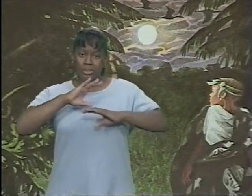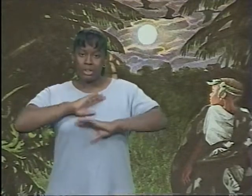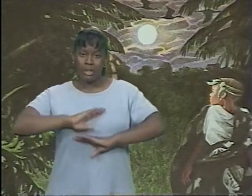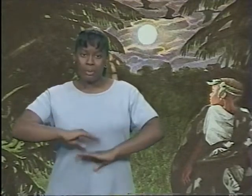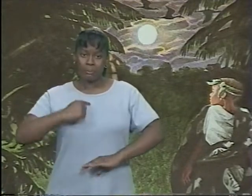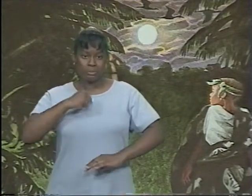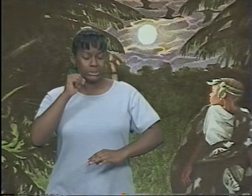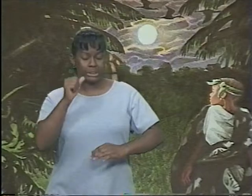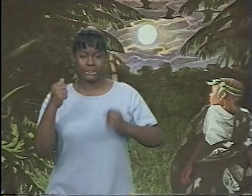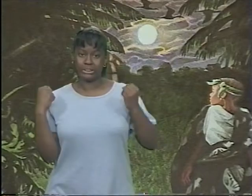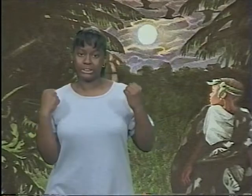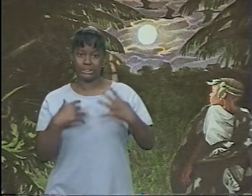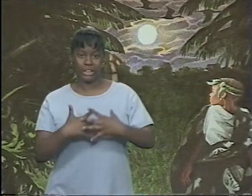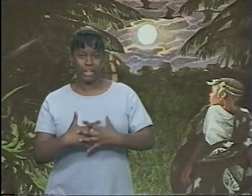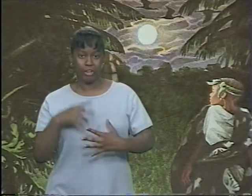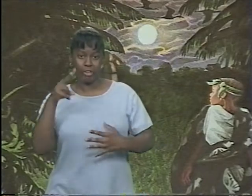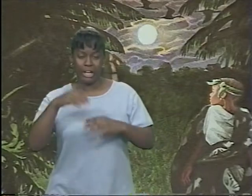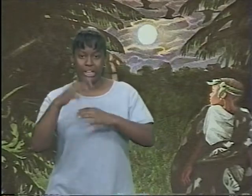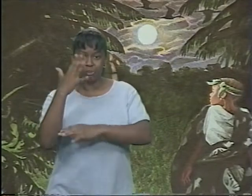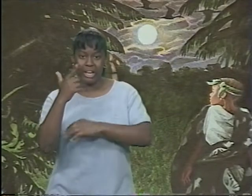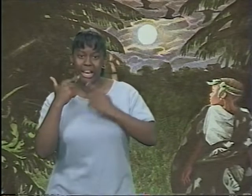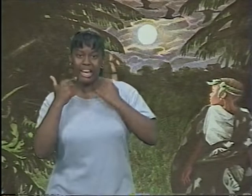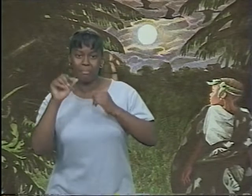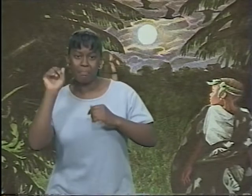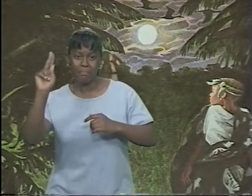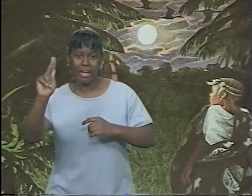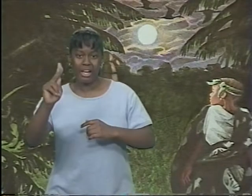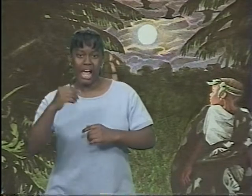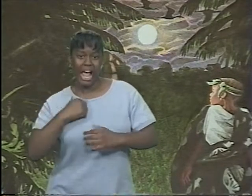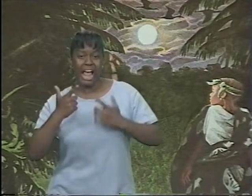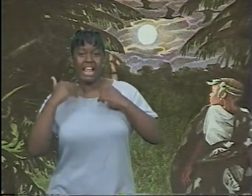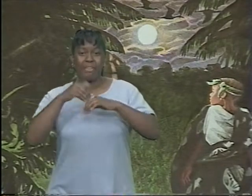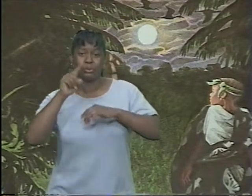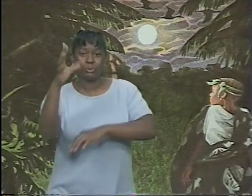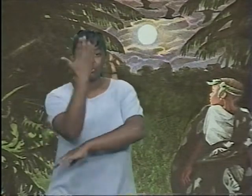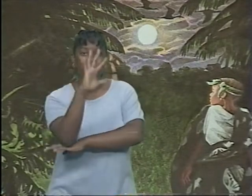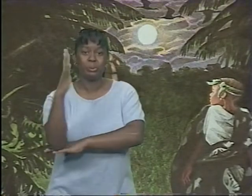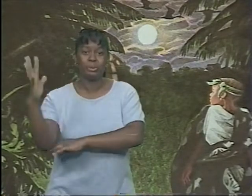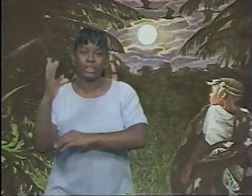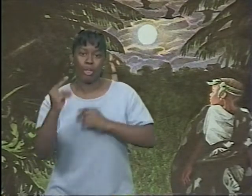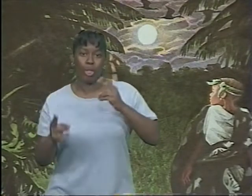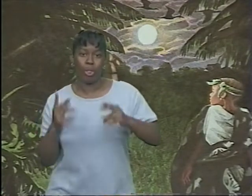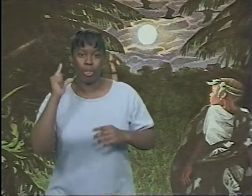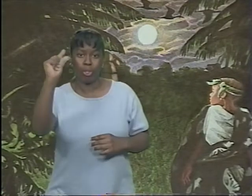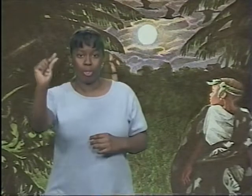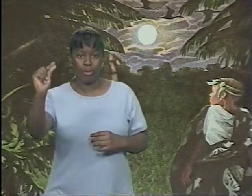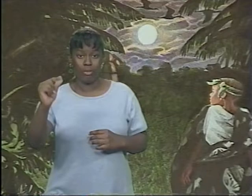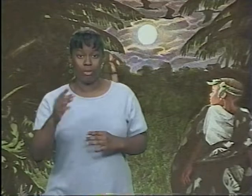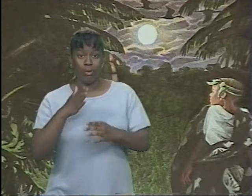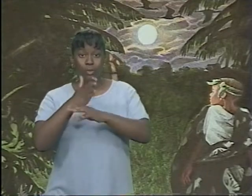"I must be calm," Manyara thought. "I will not be frightened." She looked up at the trees and laughed out loud.